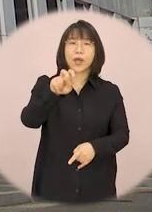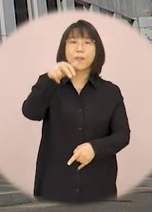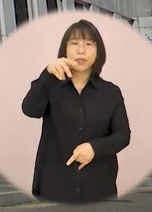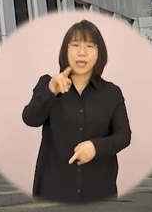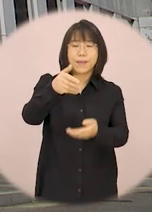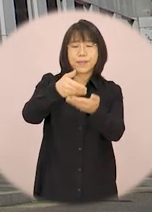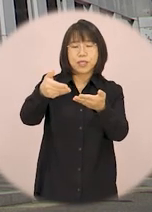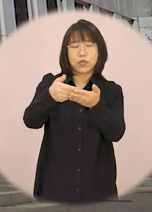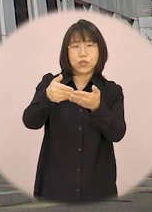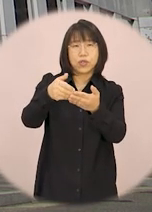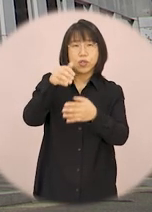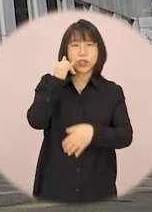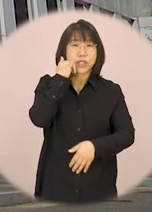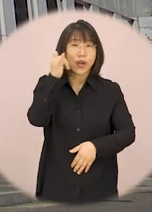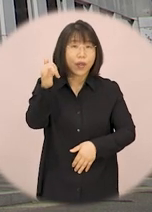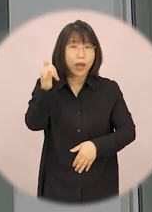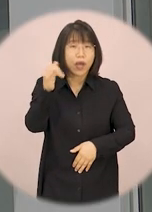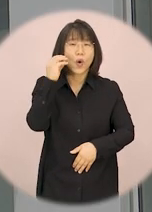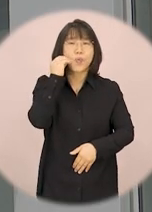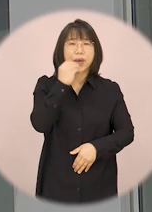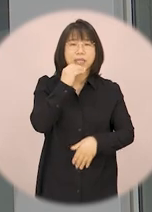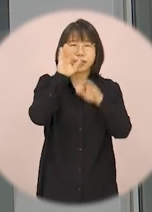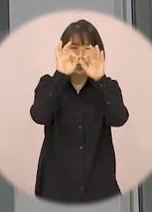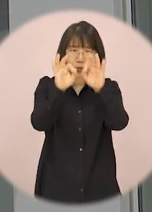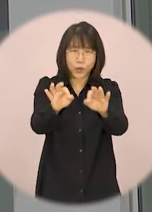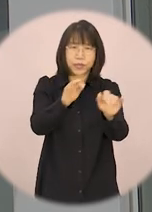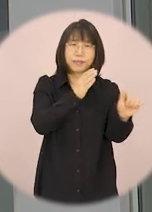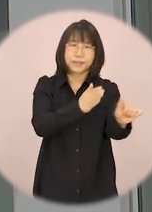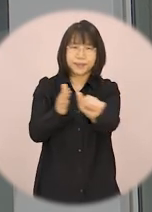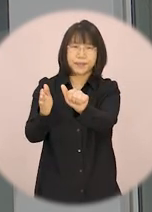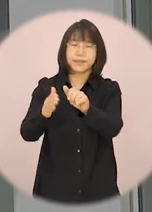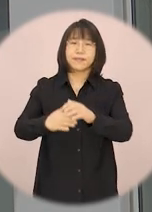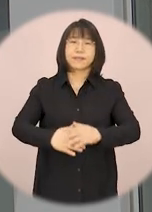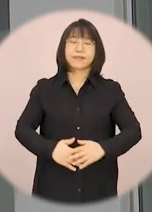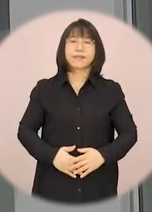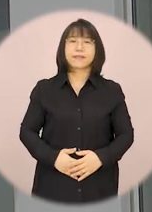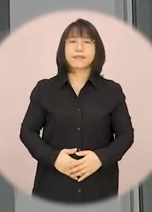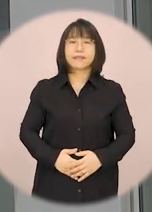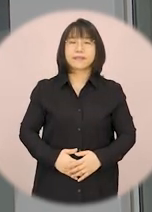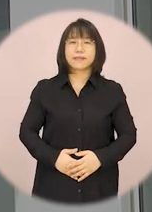all Gyeomjae Jeongseon Museum (☎02-2659-2206) or visit the website (gjjs.or.kr).